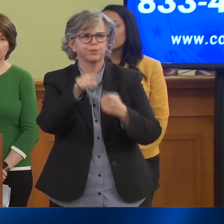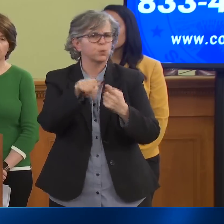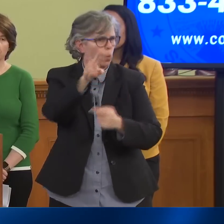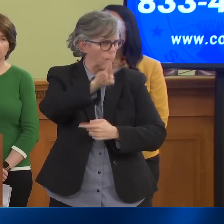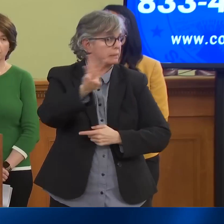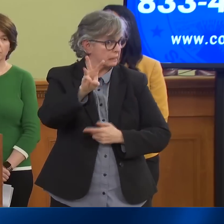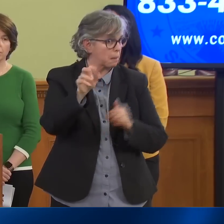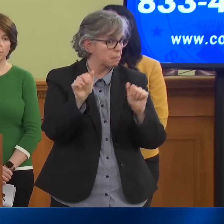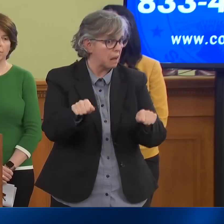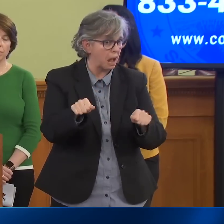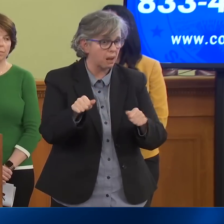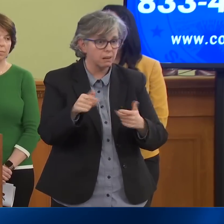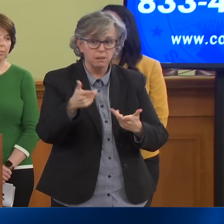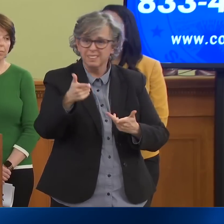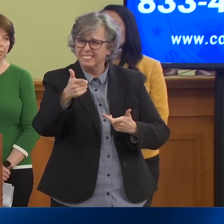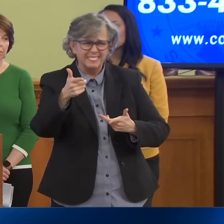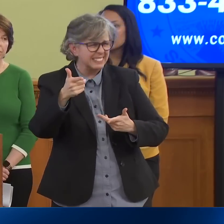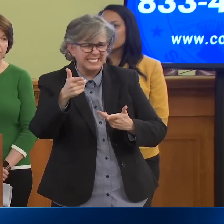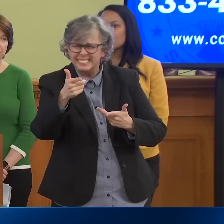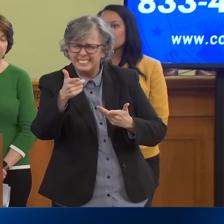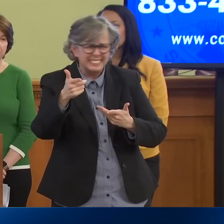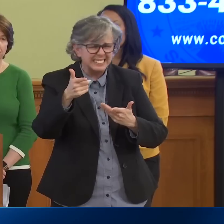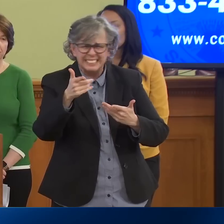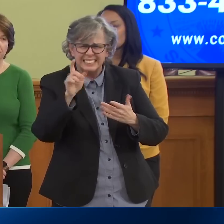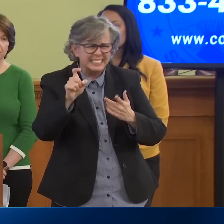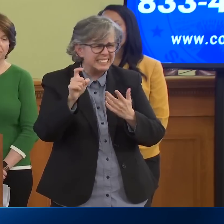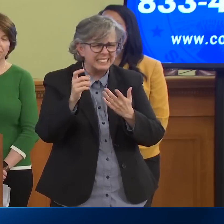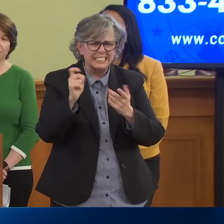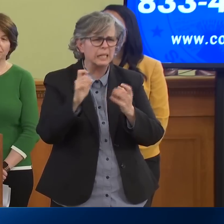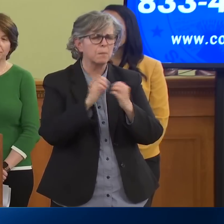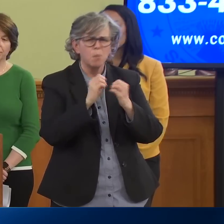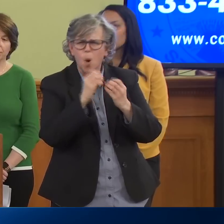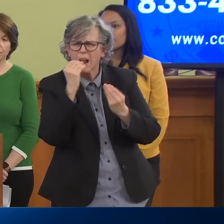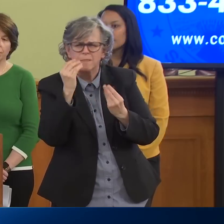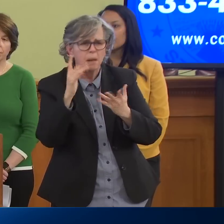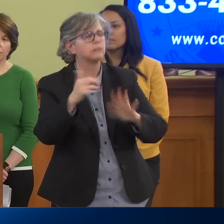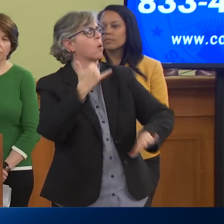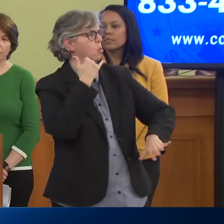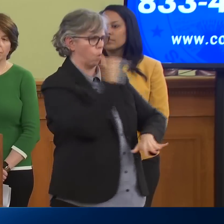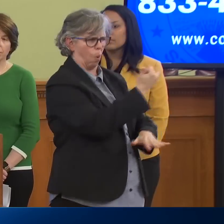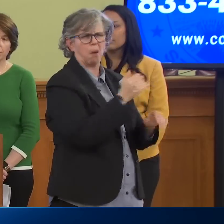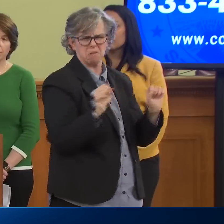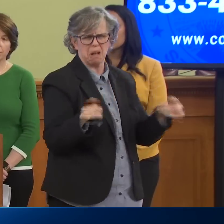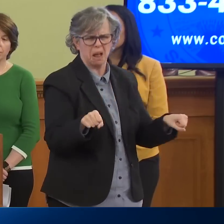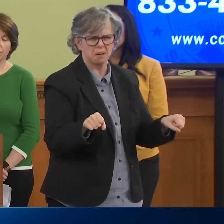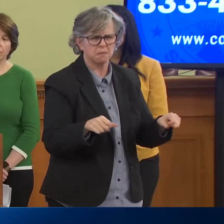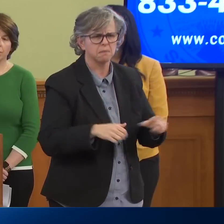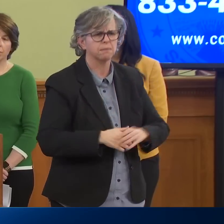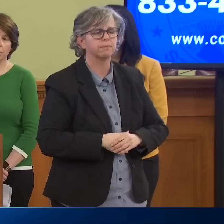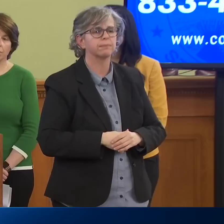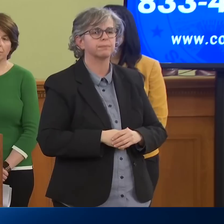THAT WOULD BE A LOT OF INFORMATION, AND THAT IS ACTUALLY UP ONLINE. PEOPLE CAN GET THAT. WE WOULD SUGGEST THEY START